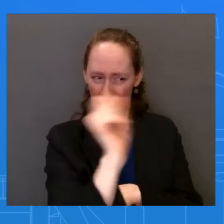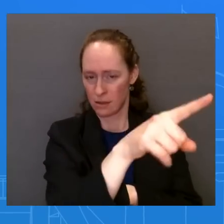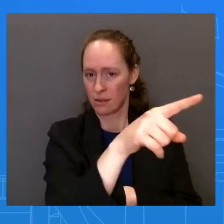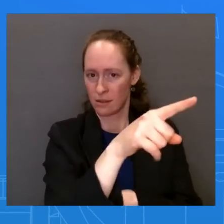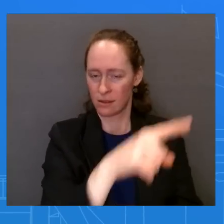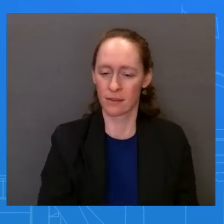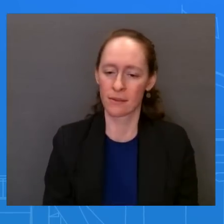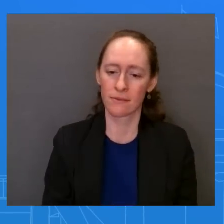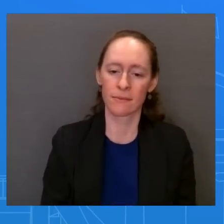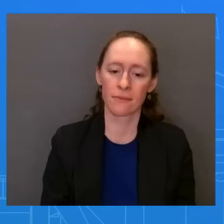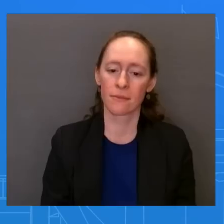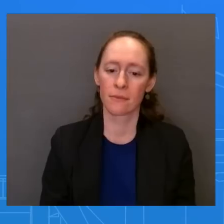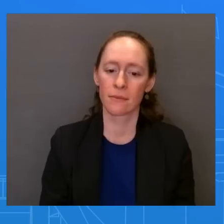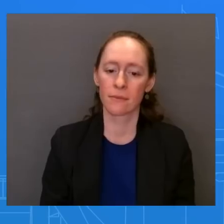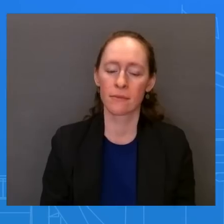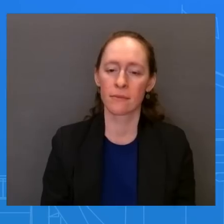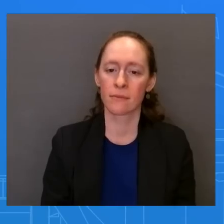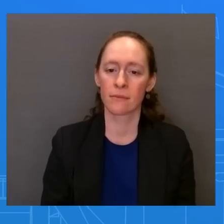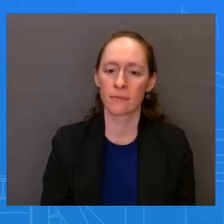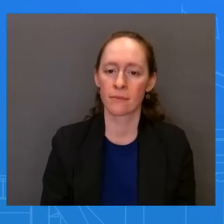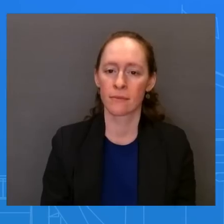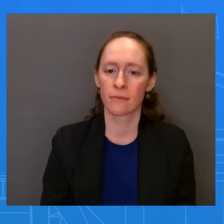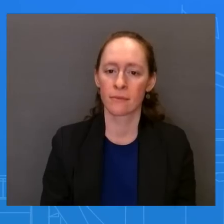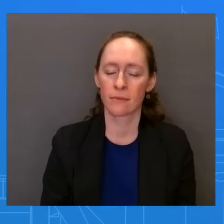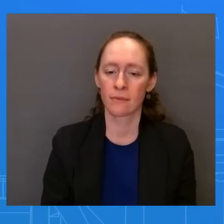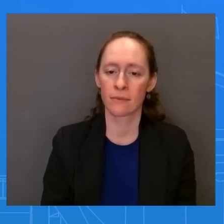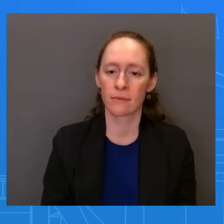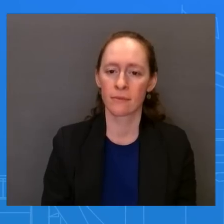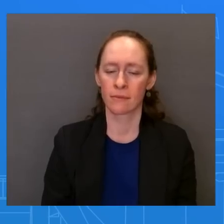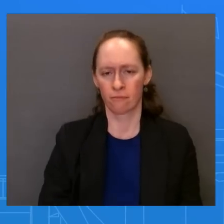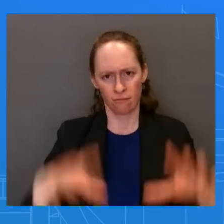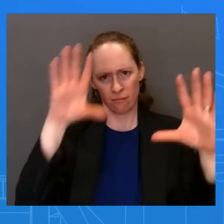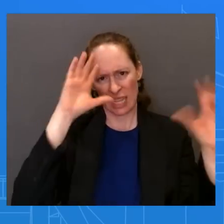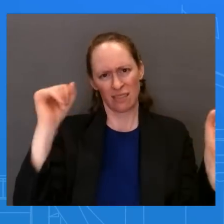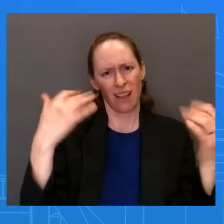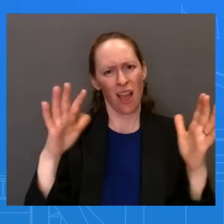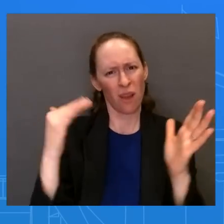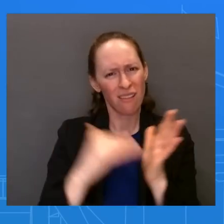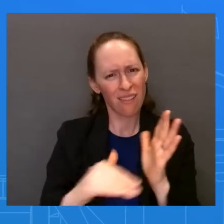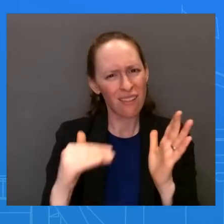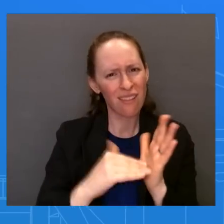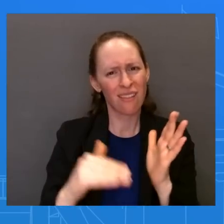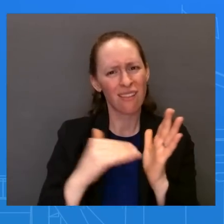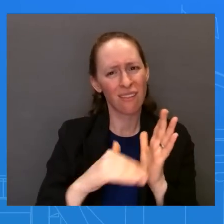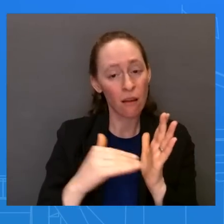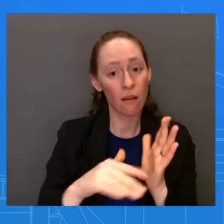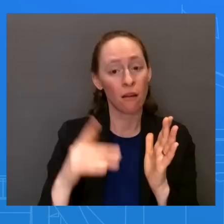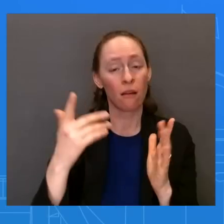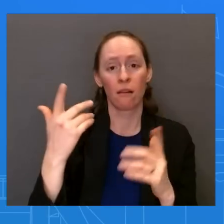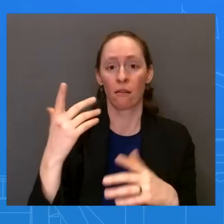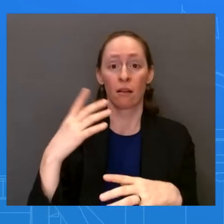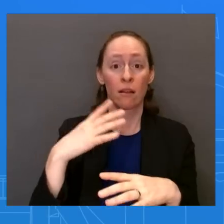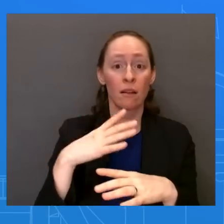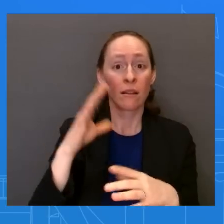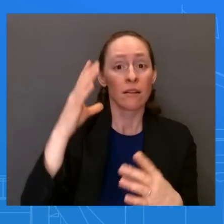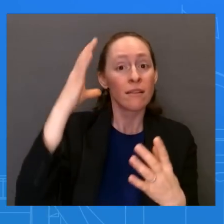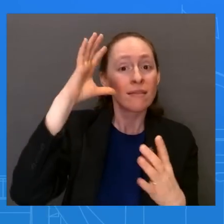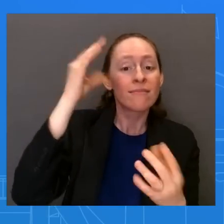that he said multiple times, you've said again he was unaware that these classified documents were even in his garage, in his residence?